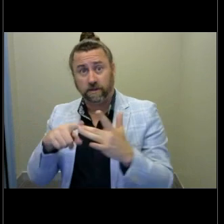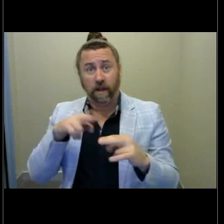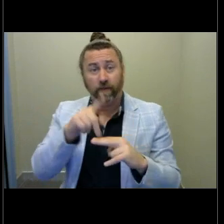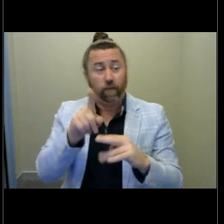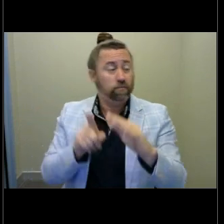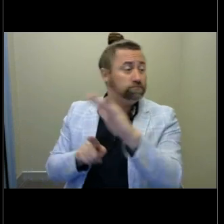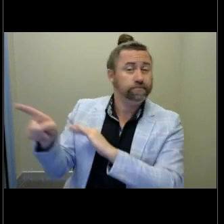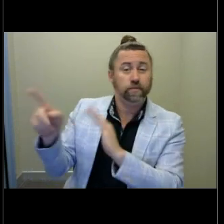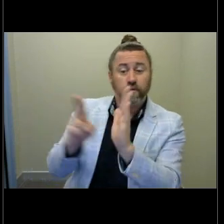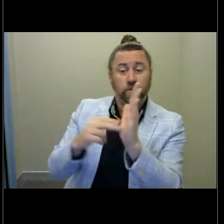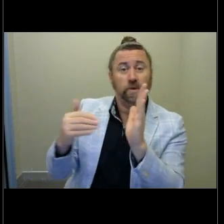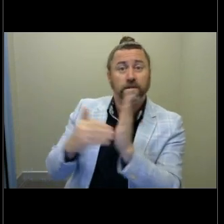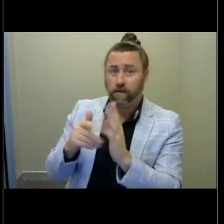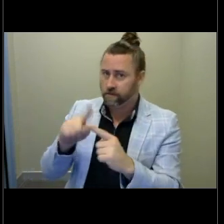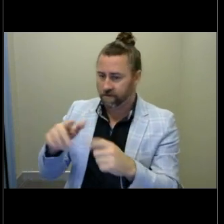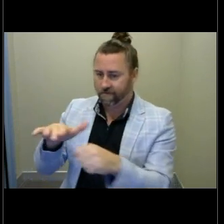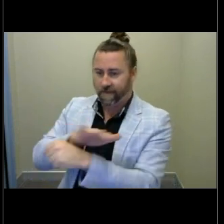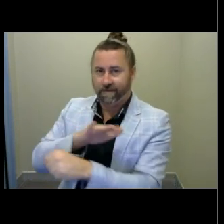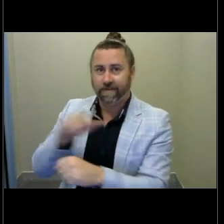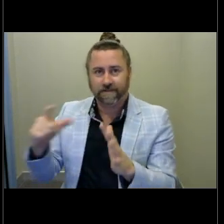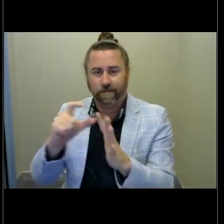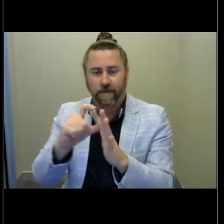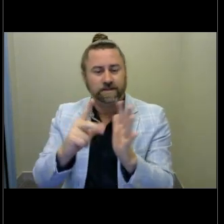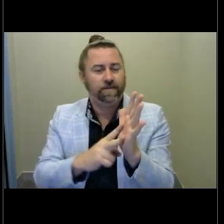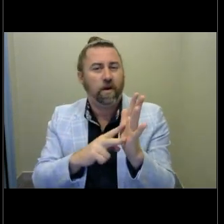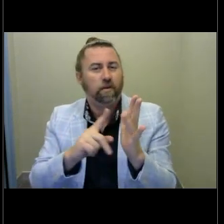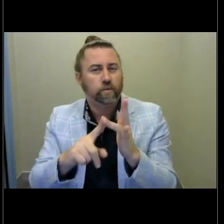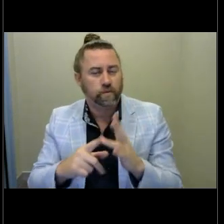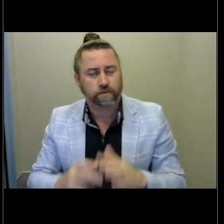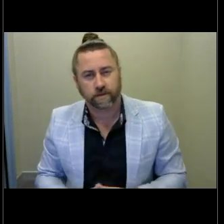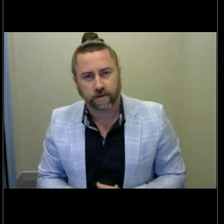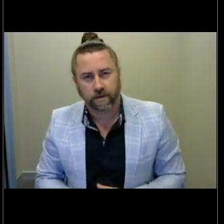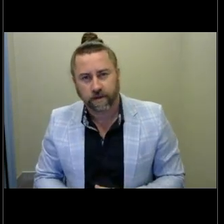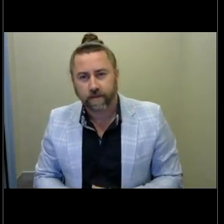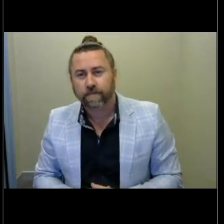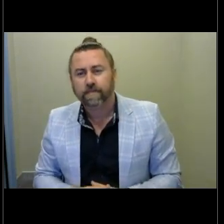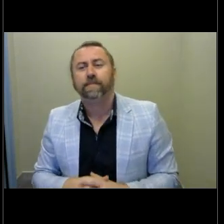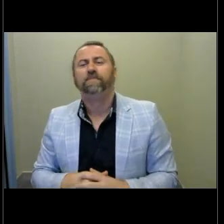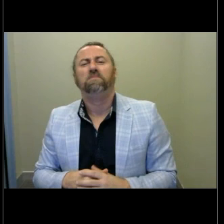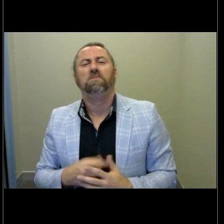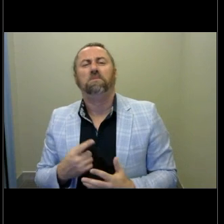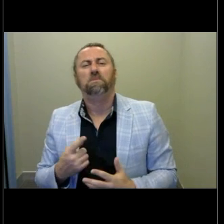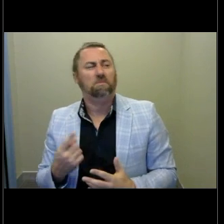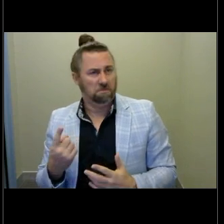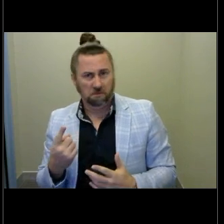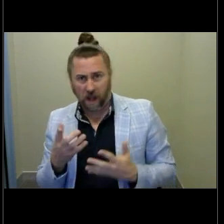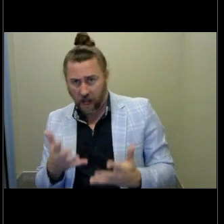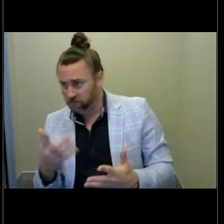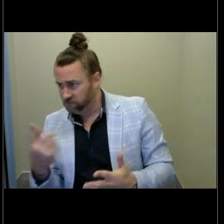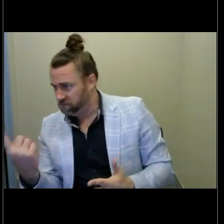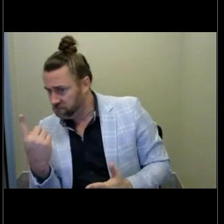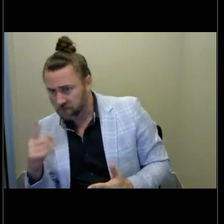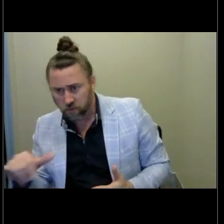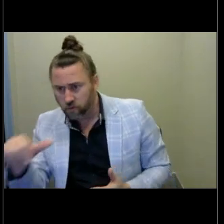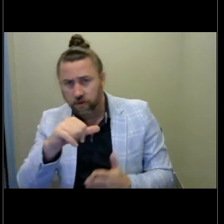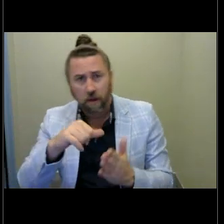In terms of who can apply for a DVO, you can apply for a DVO if you are experiencing violence